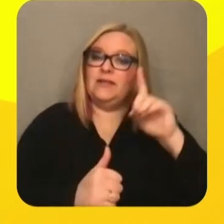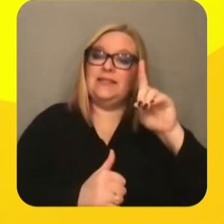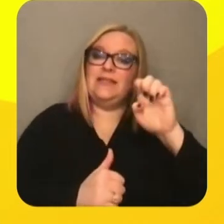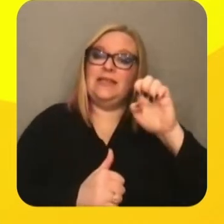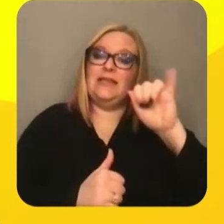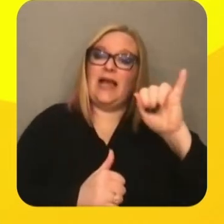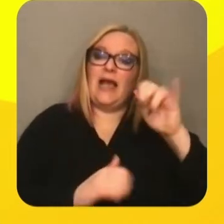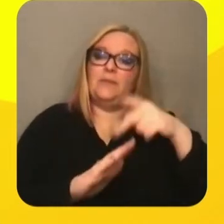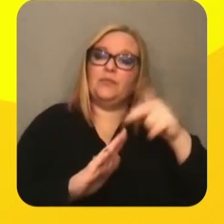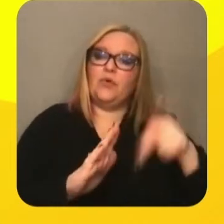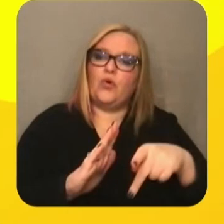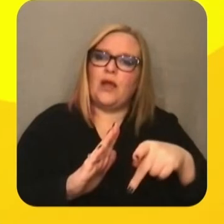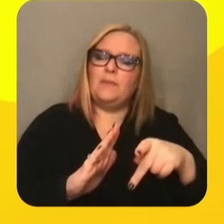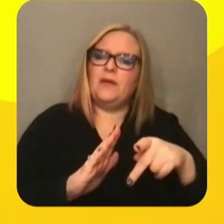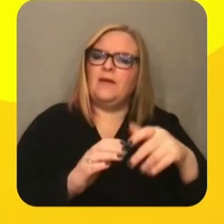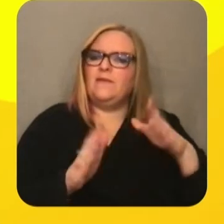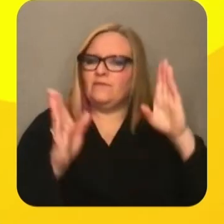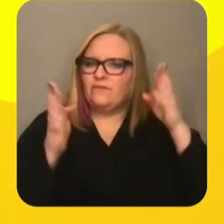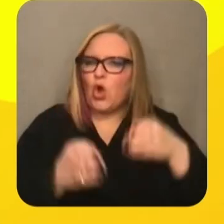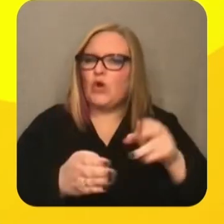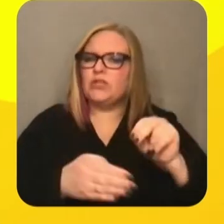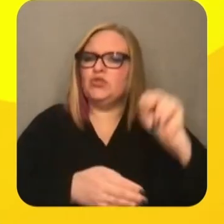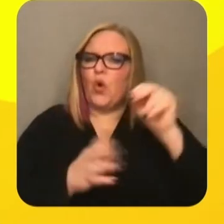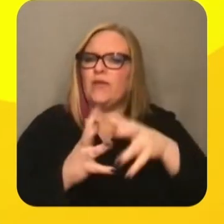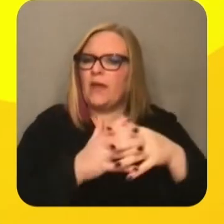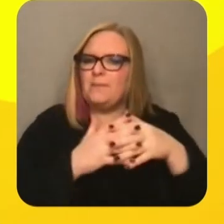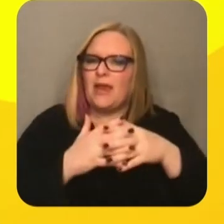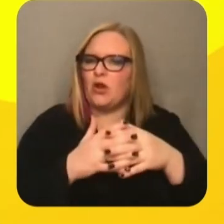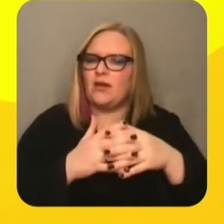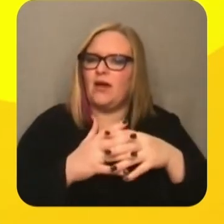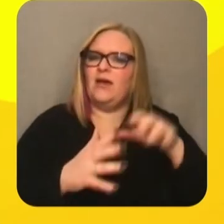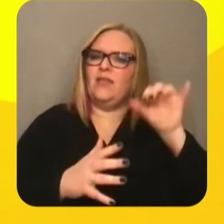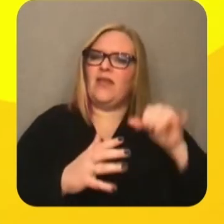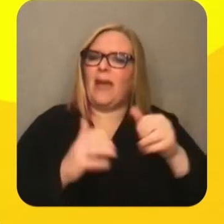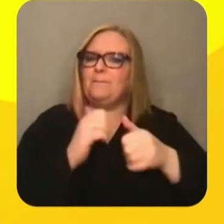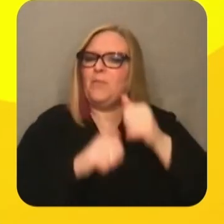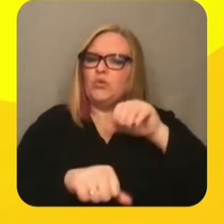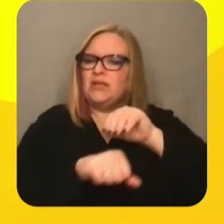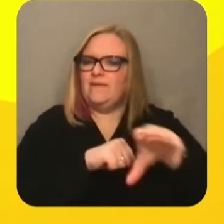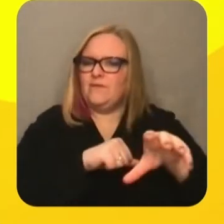in North America influence and focused. I mean, things a little it's just time.